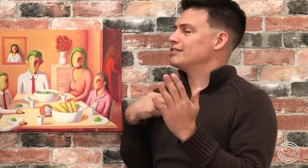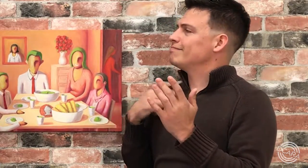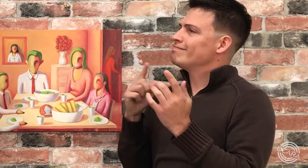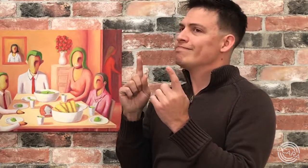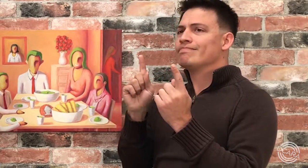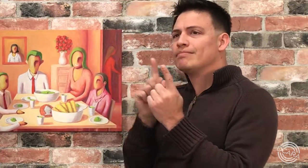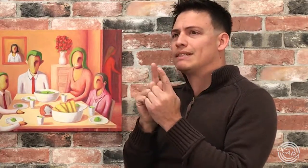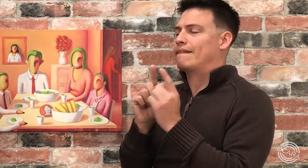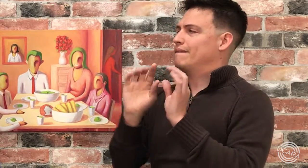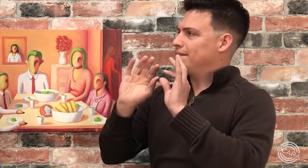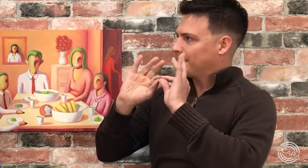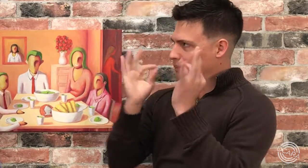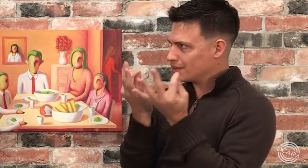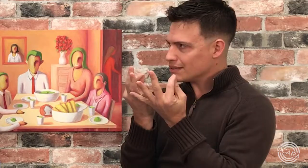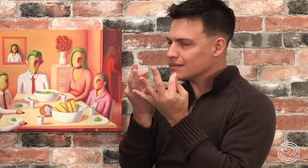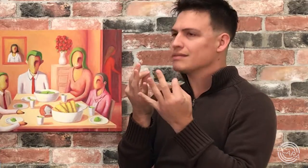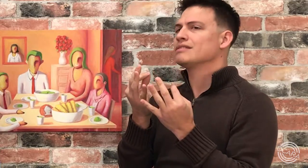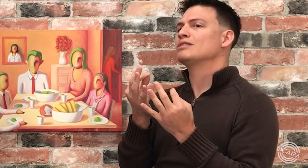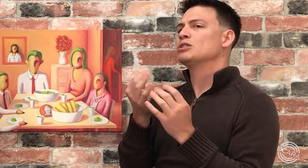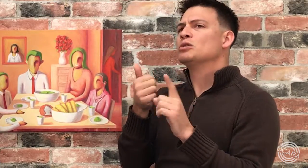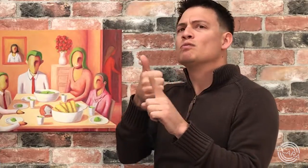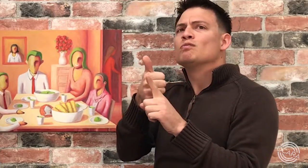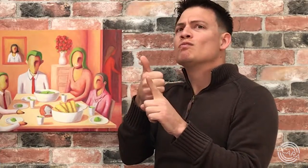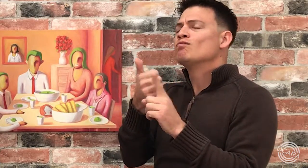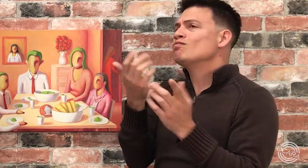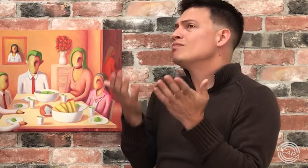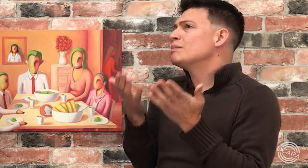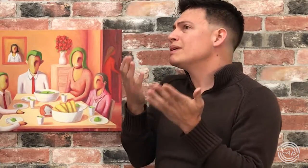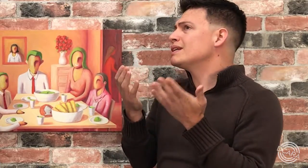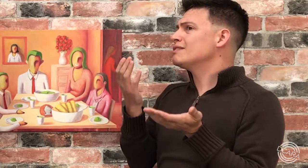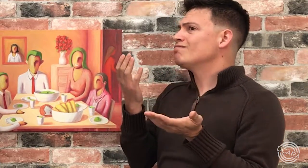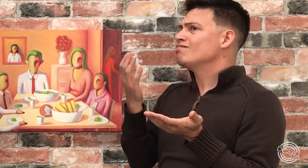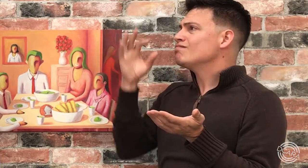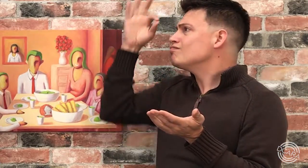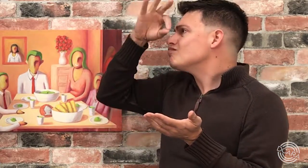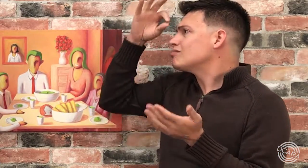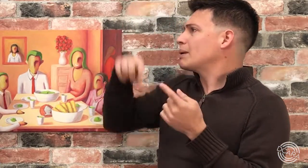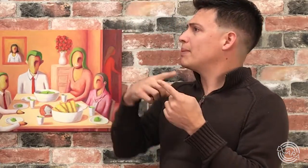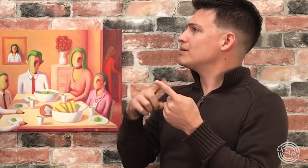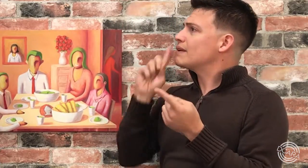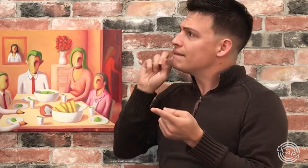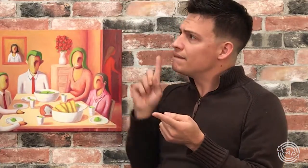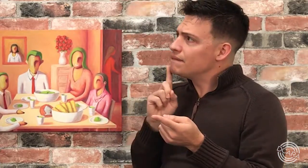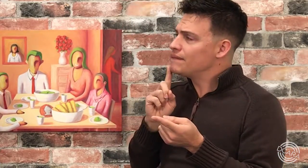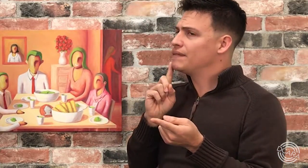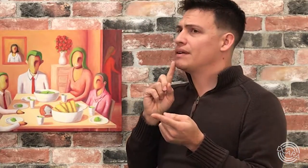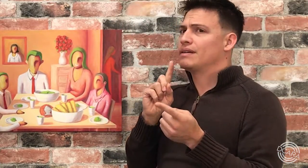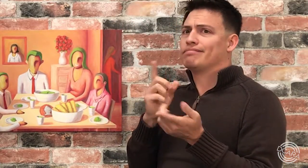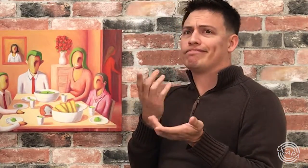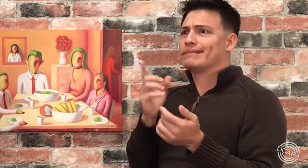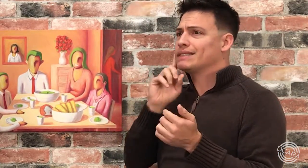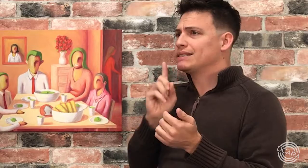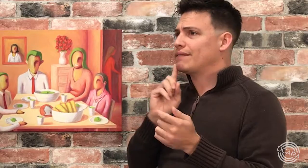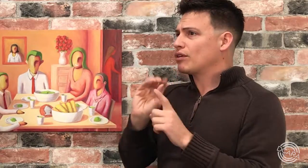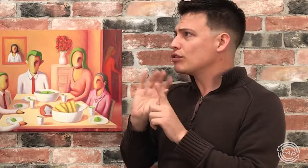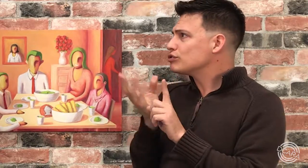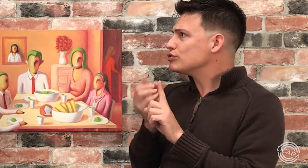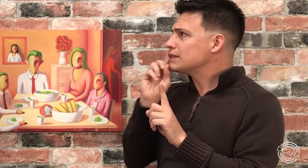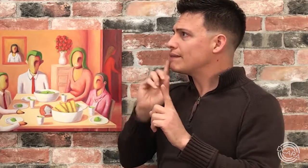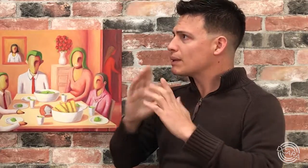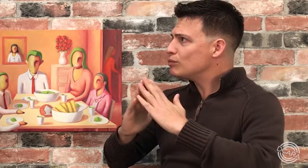I meet with families that may not know about Deaf Culture and the Deaf Community.